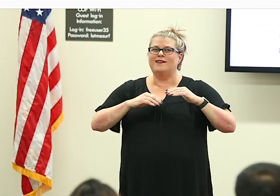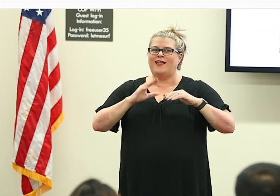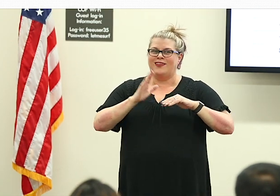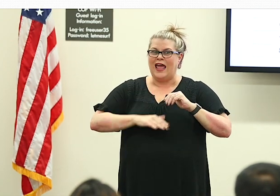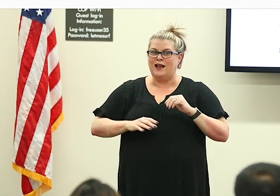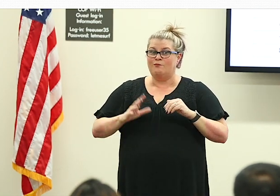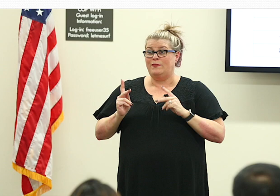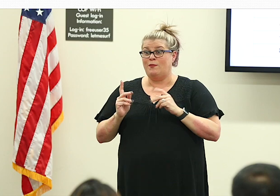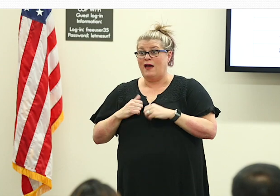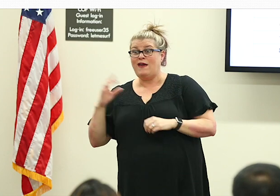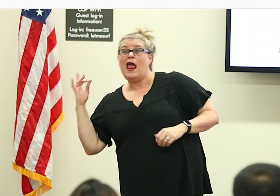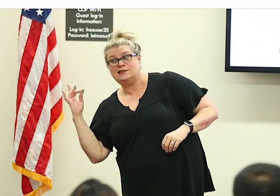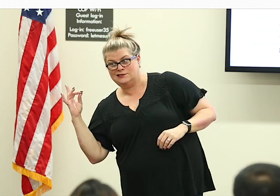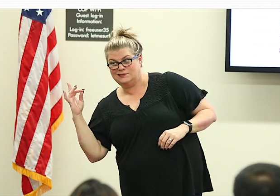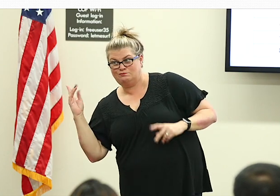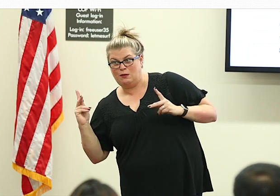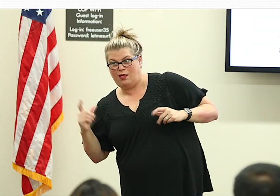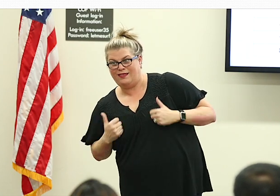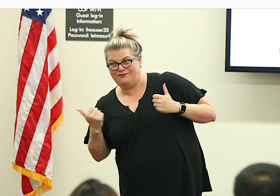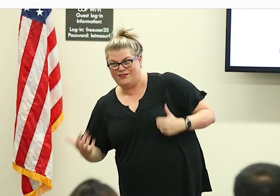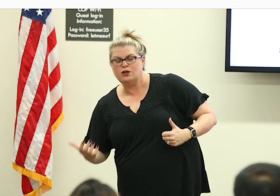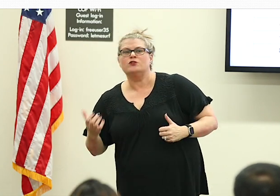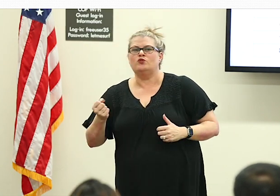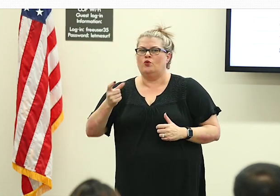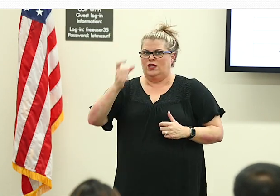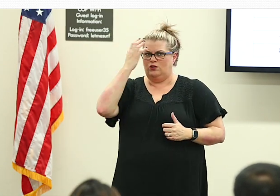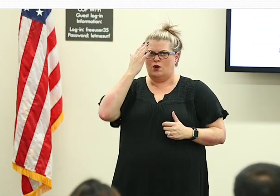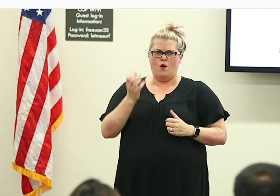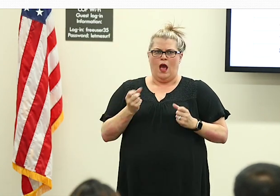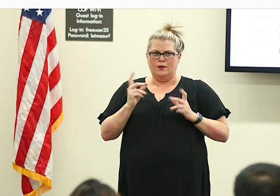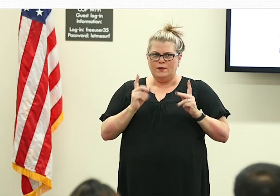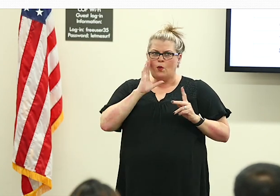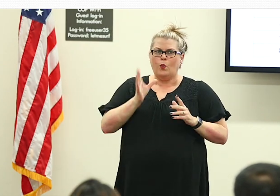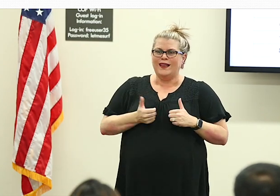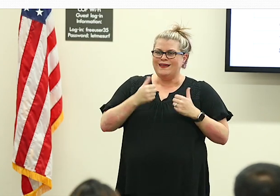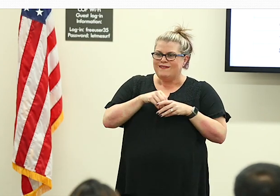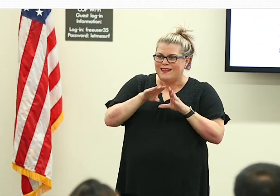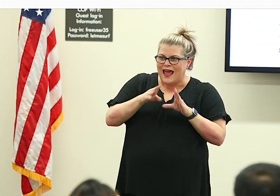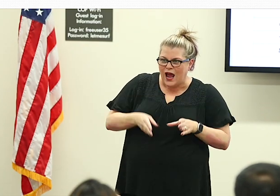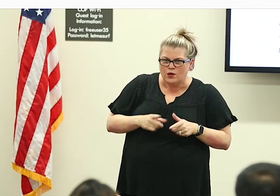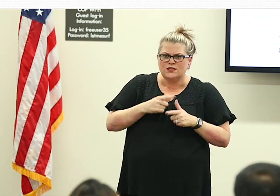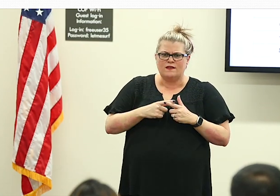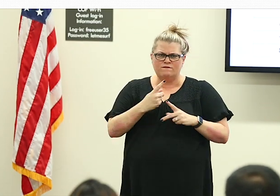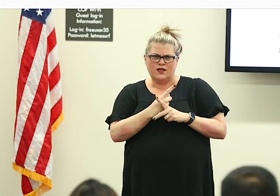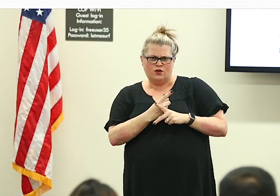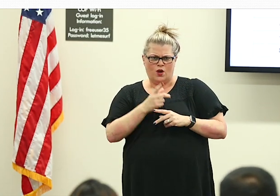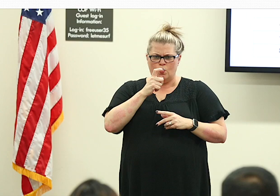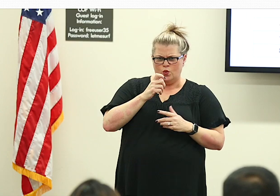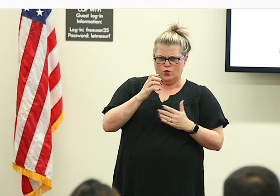So you'll need to know your household size, and make sure you're in one of those ranges.